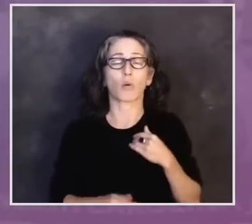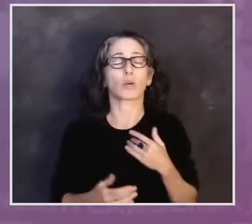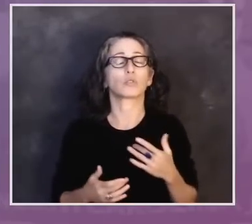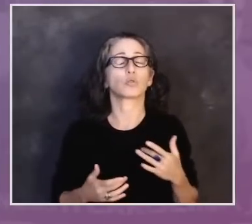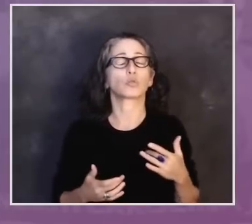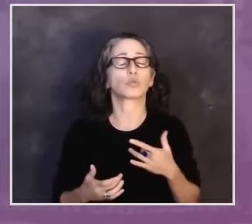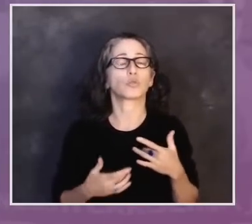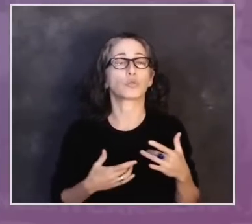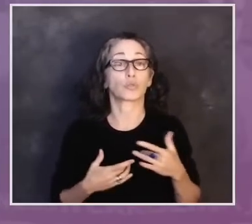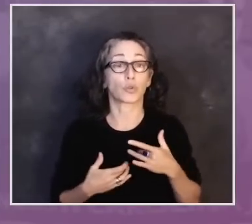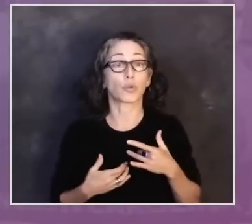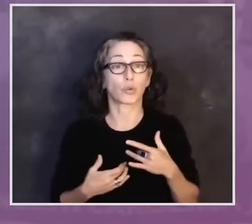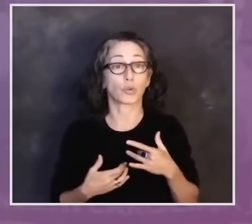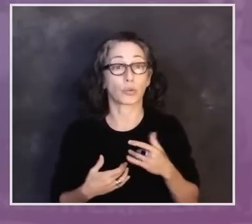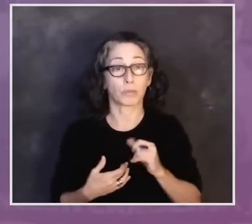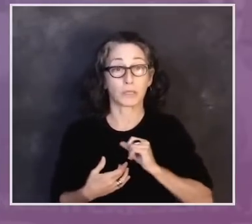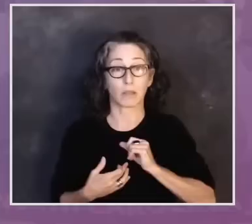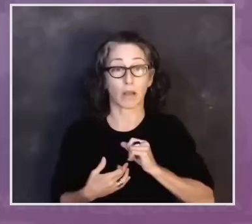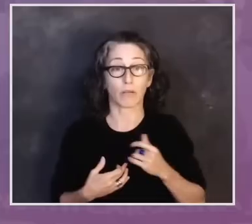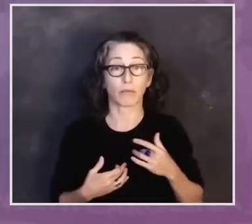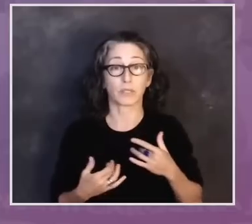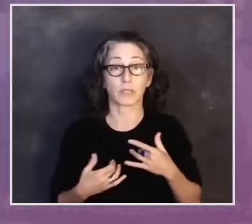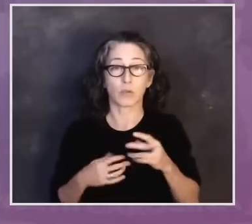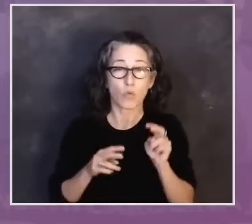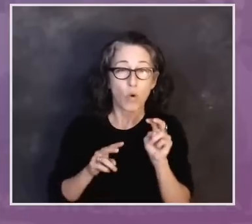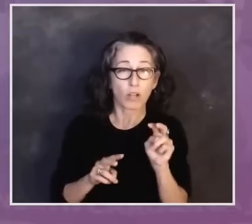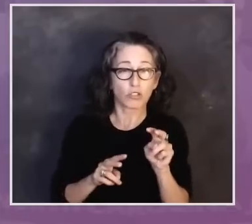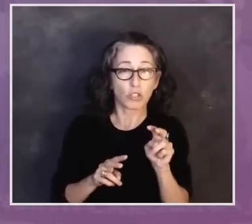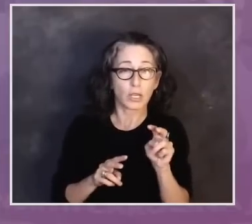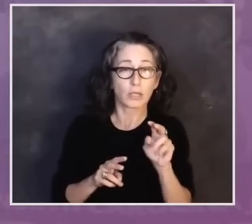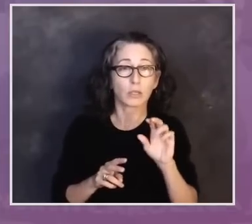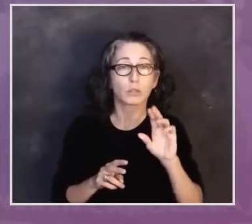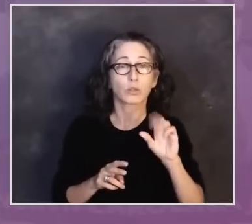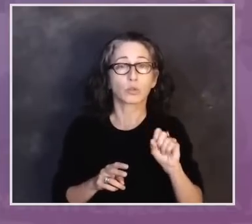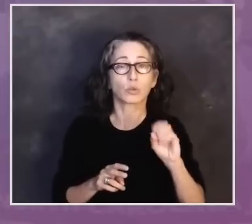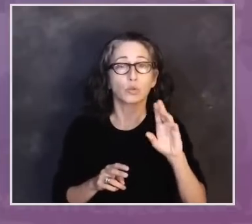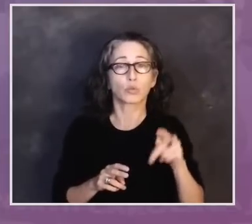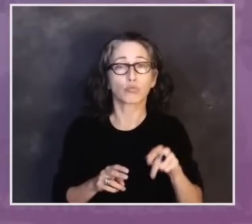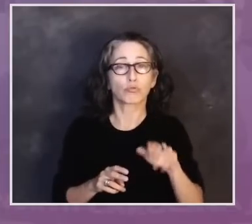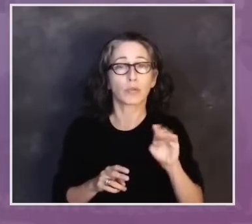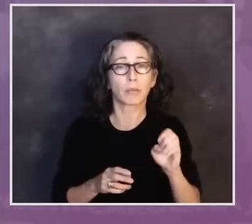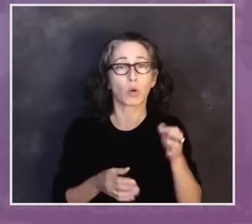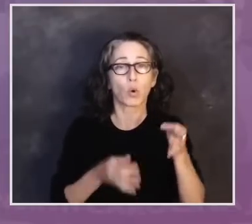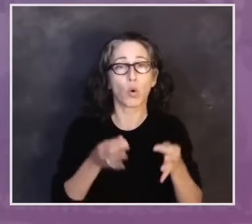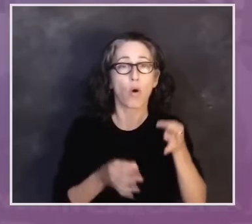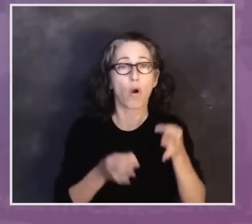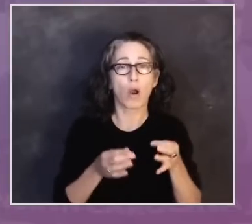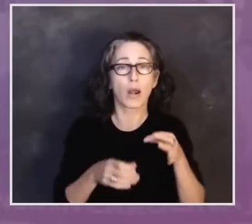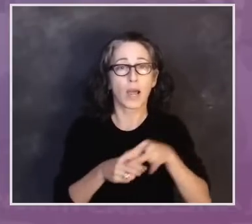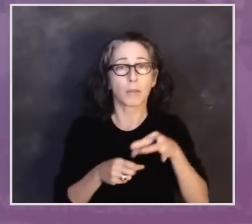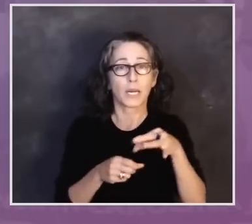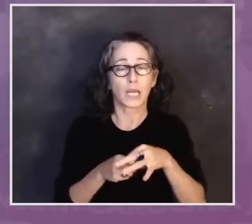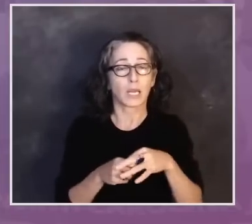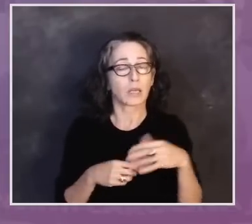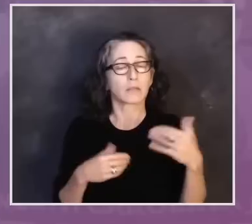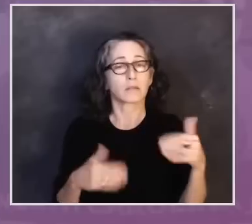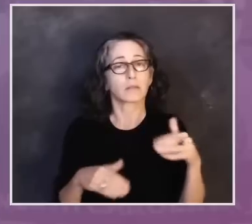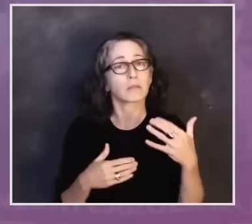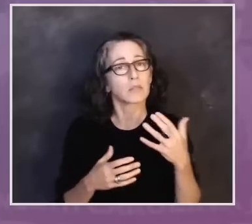I AM ON THE INSURANCE PLAN THROUGH THE AFFORDABLE CARE ACT. AND I WAS GRAVELY CONCERNED BY